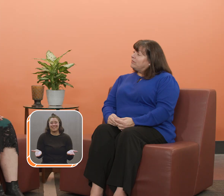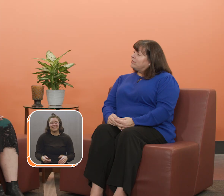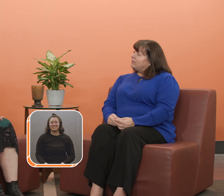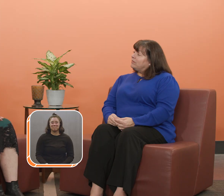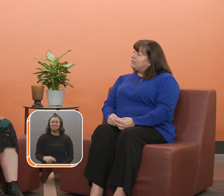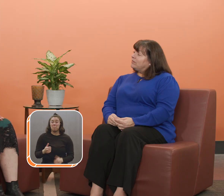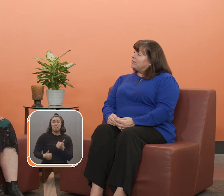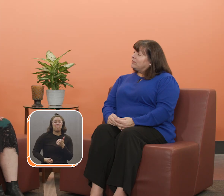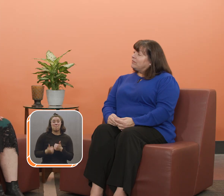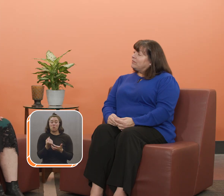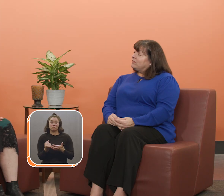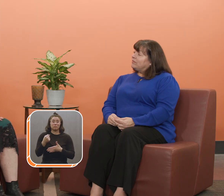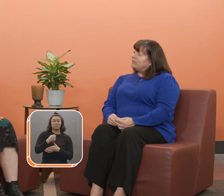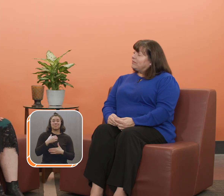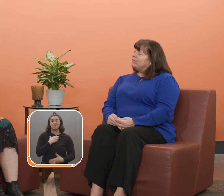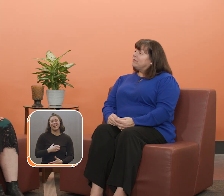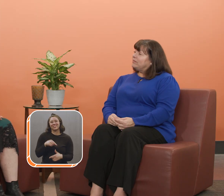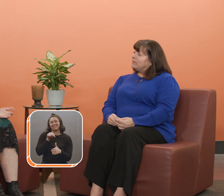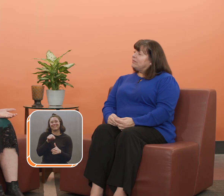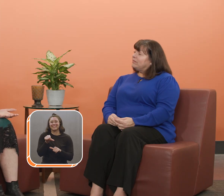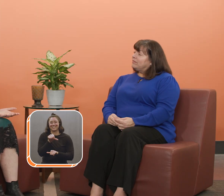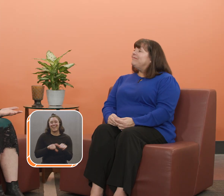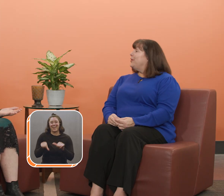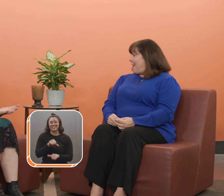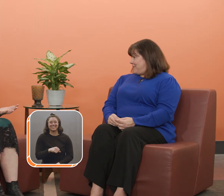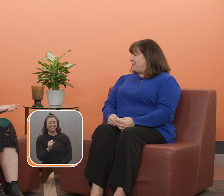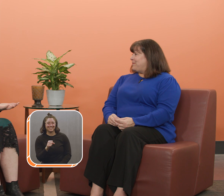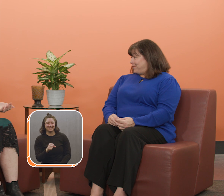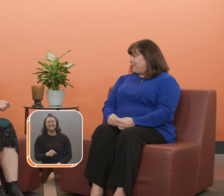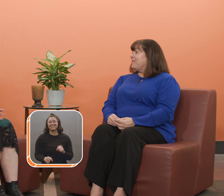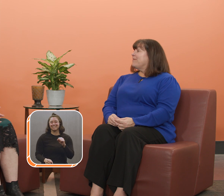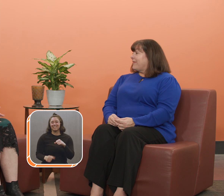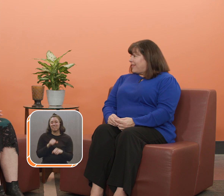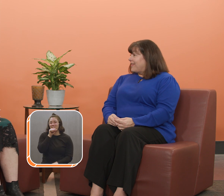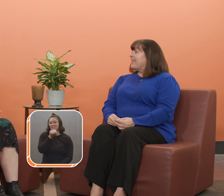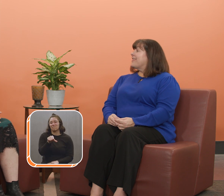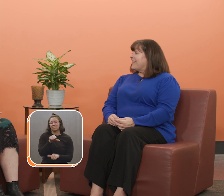Um, I would say that I'm most passionate about science. You are? I am. I love science.